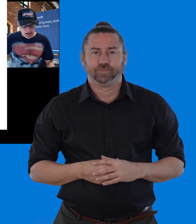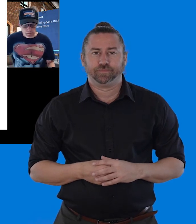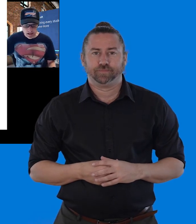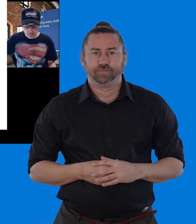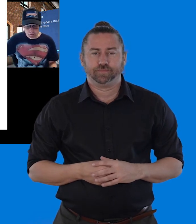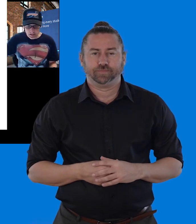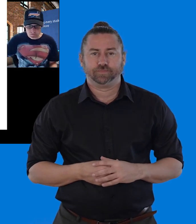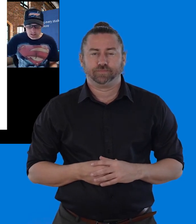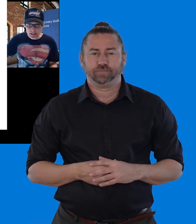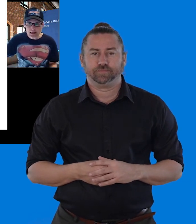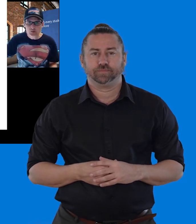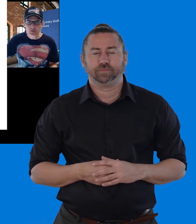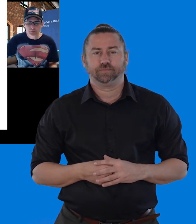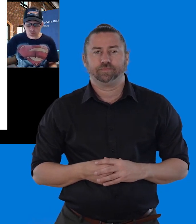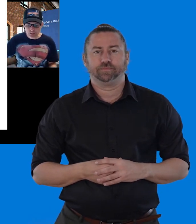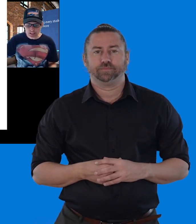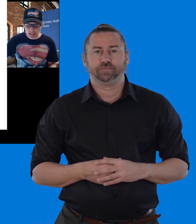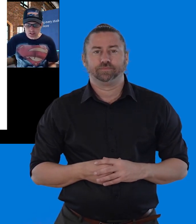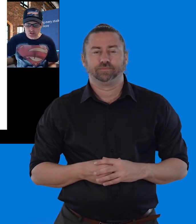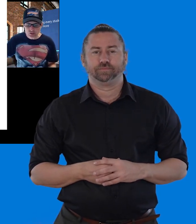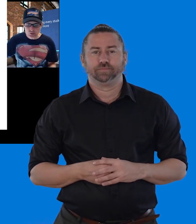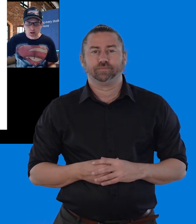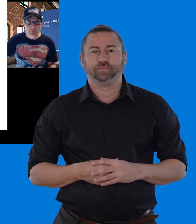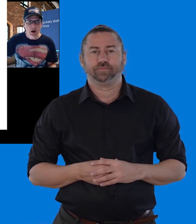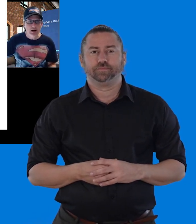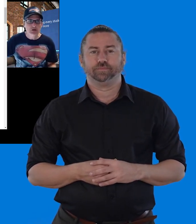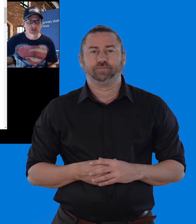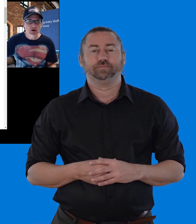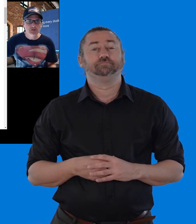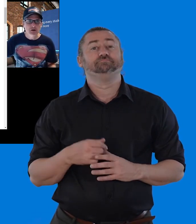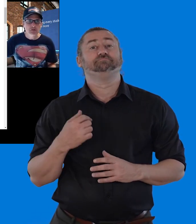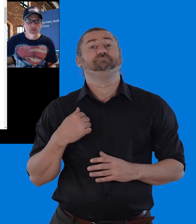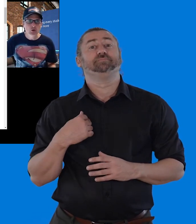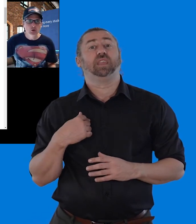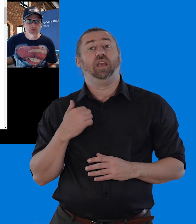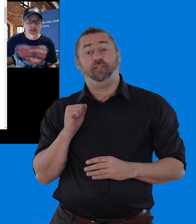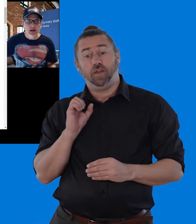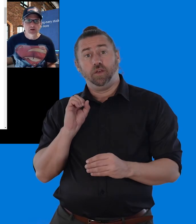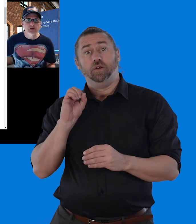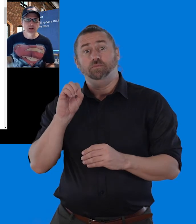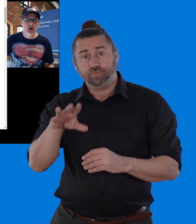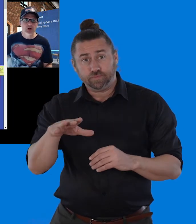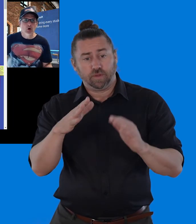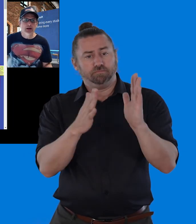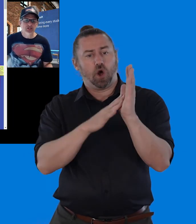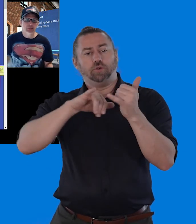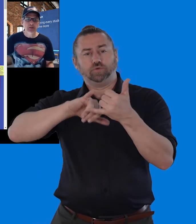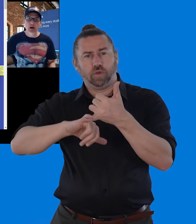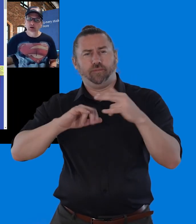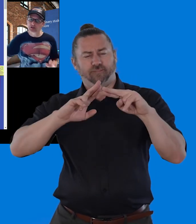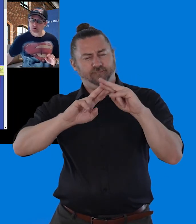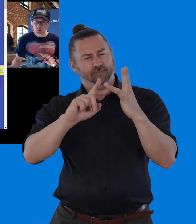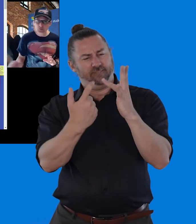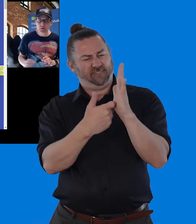Now, the other thing that we've done is we've built it into Microsoft Forms. Now, if you don't know much about Microsoft Forms,